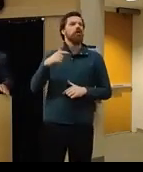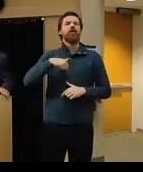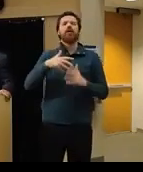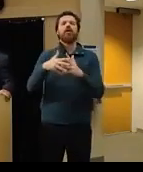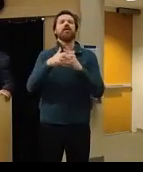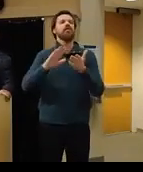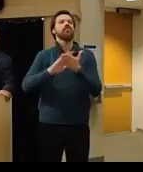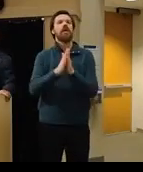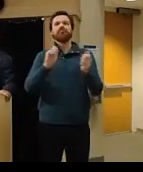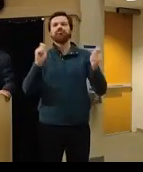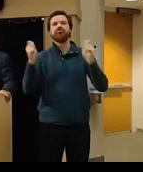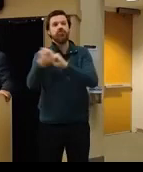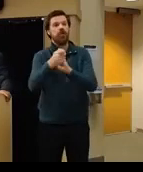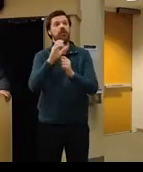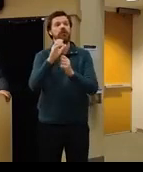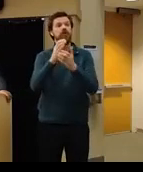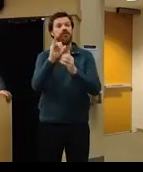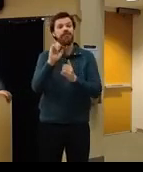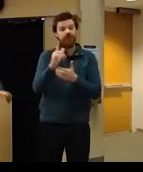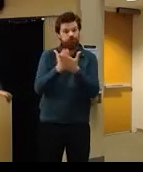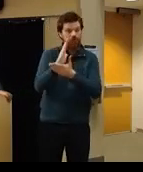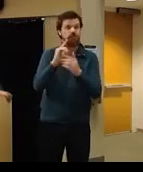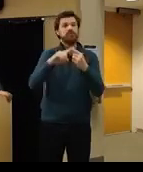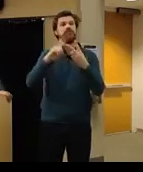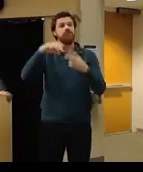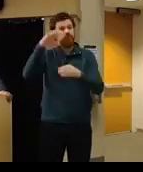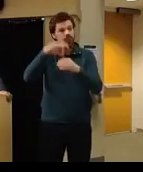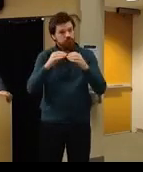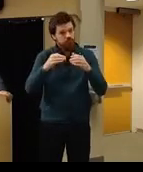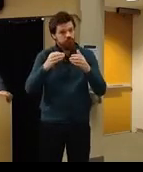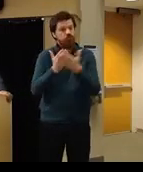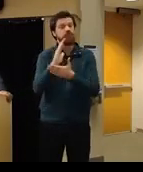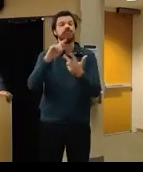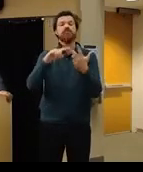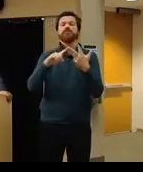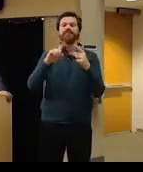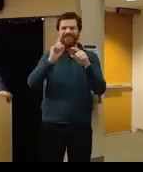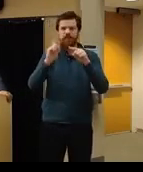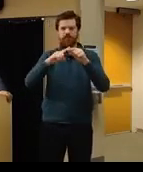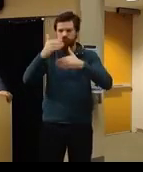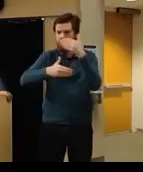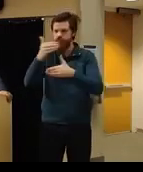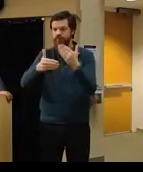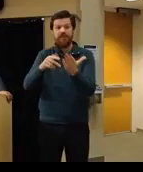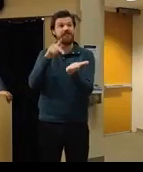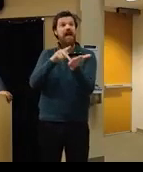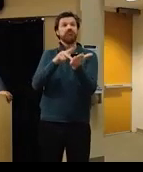of the Civil Rights movement suffrage movements and other kinds of efforts uh Psychiatry began to